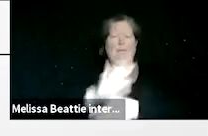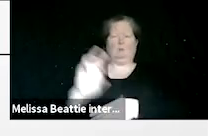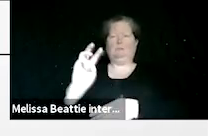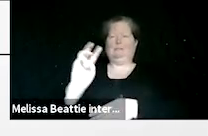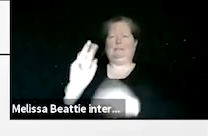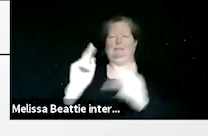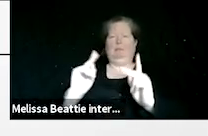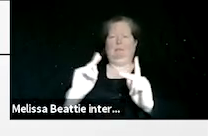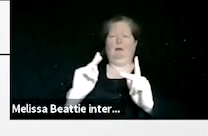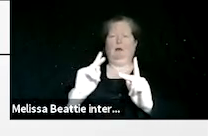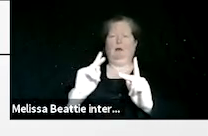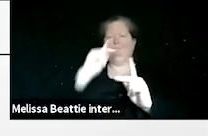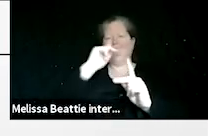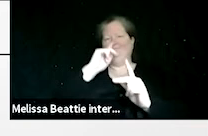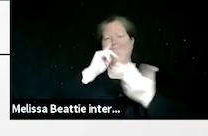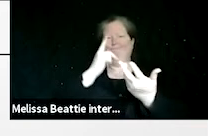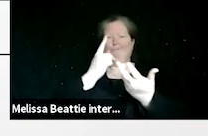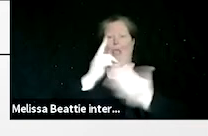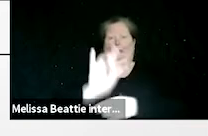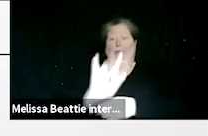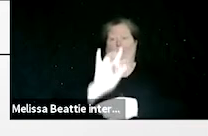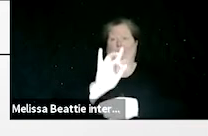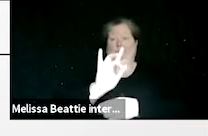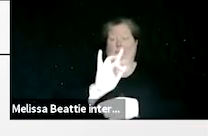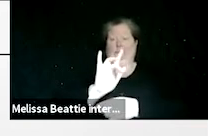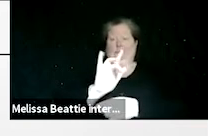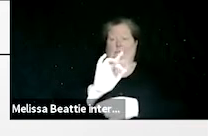would have actually potentially clicked on it. Ben Woelk: But again, we're trying to